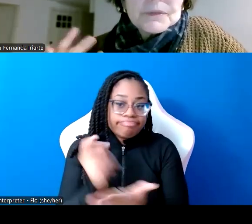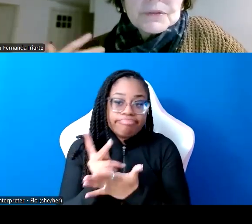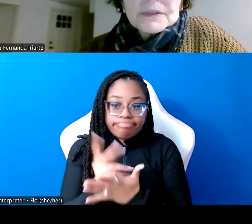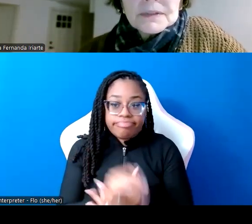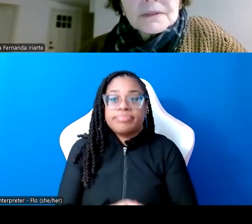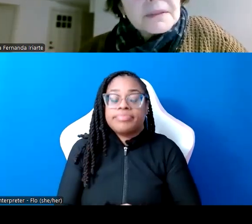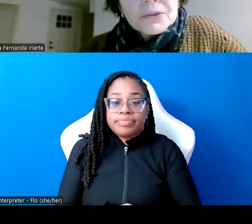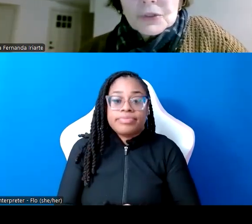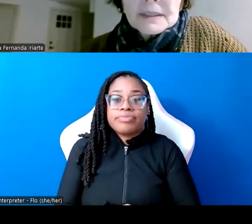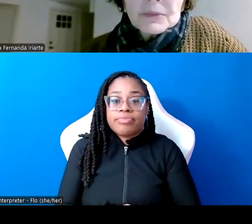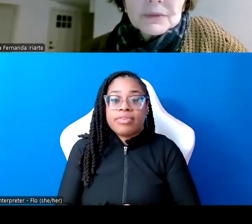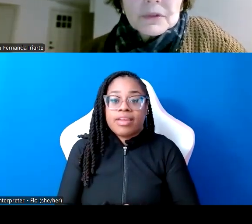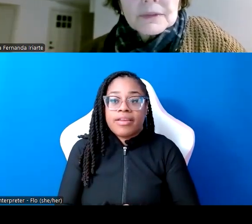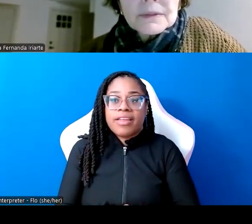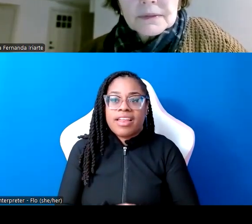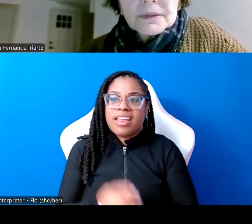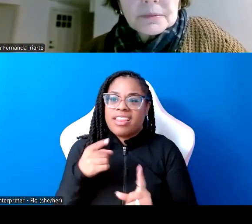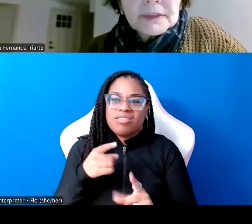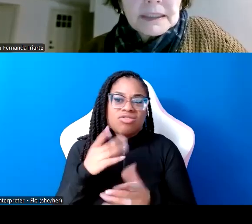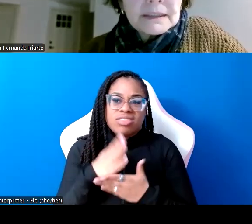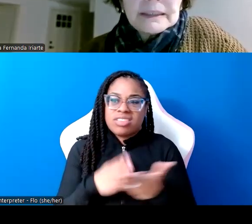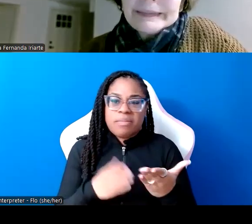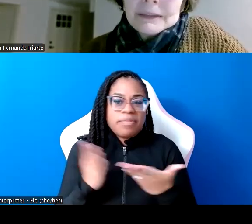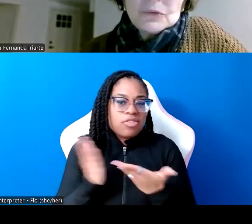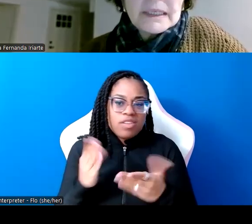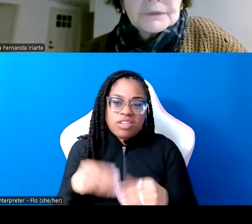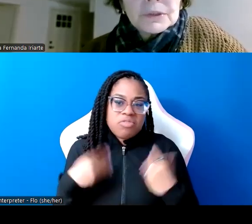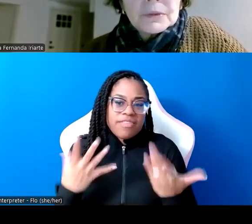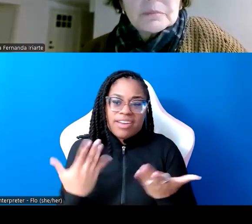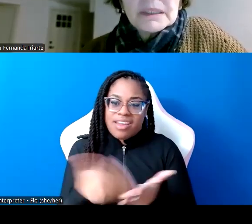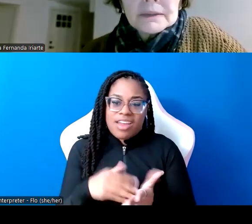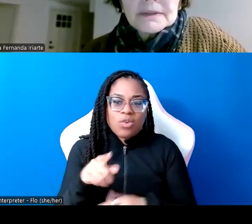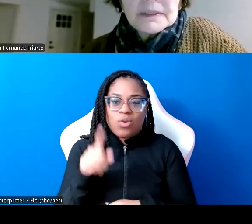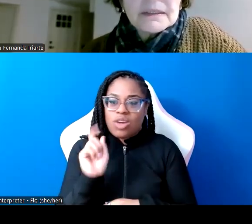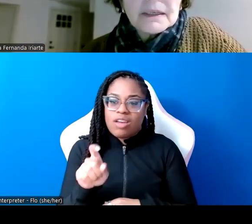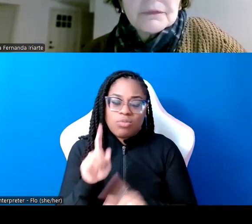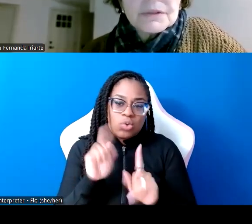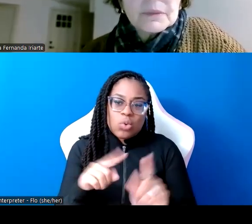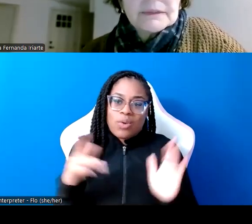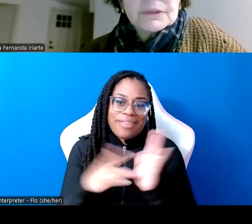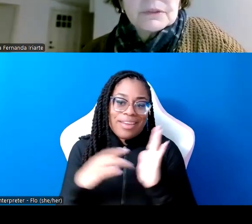Services, these are just some of the services that are provided. Again, you would have to go to appendix C of this waiver,